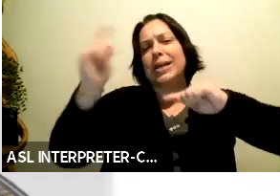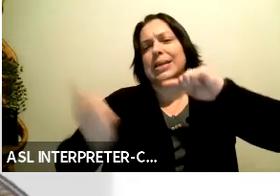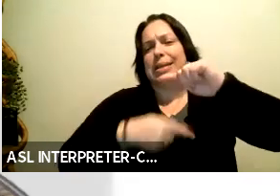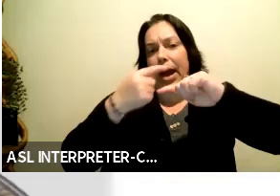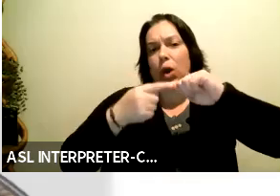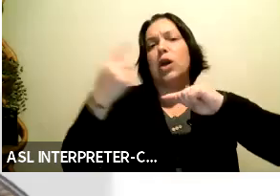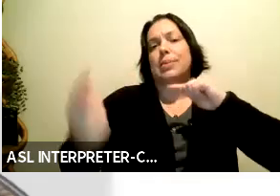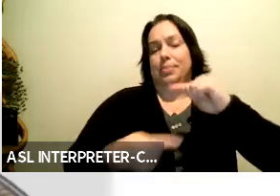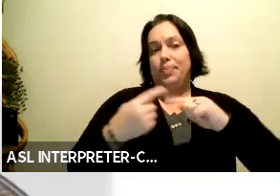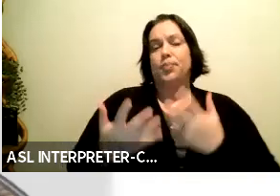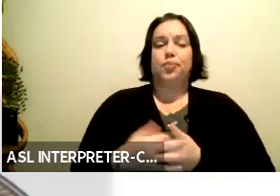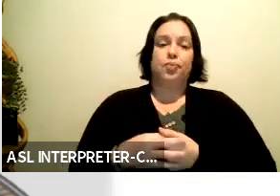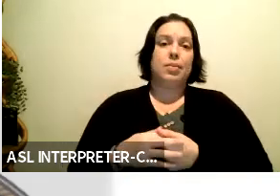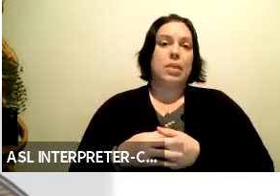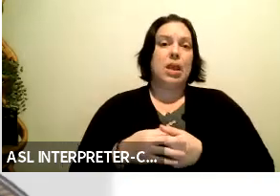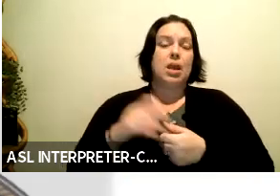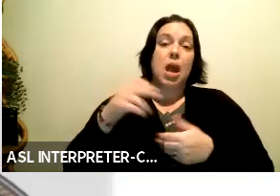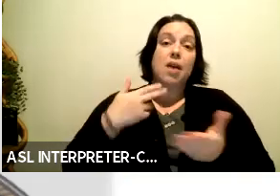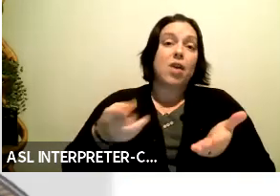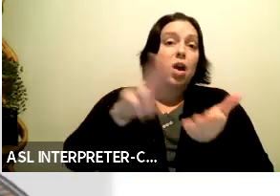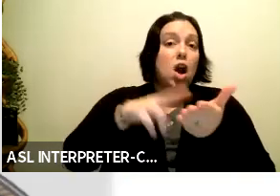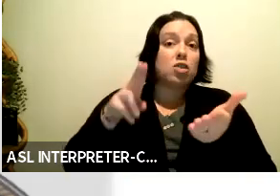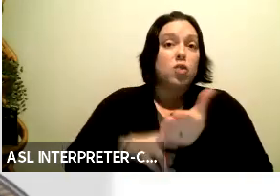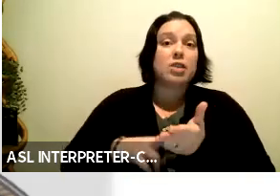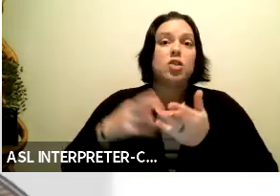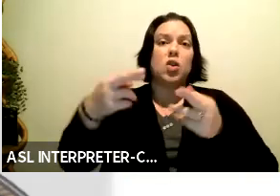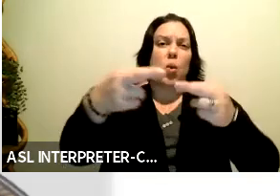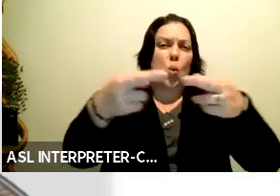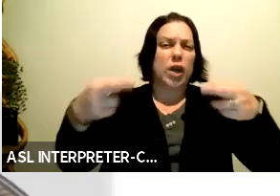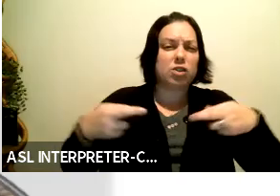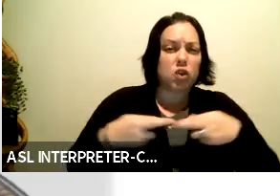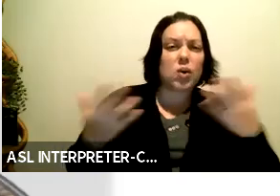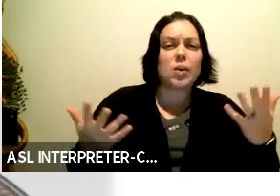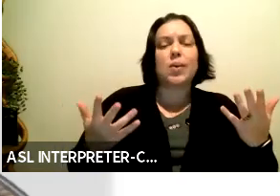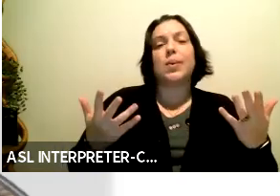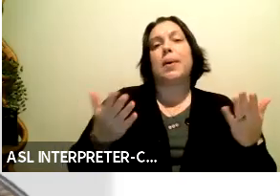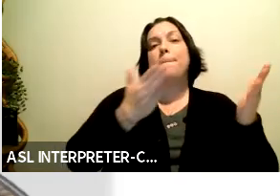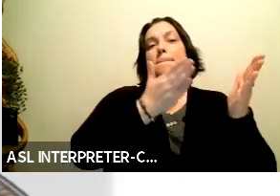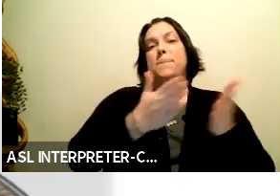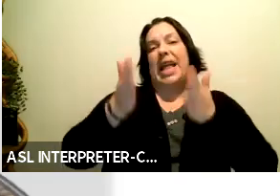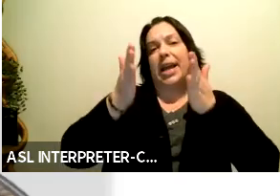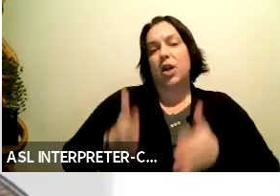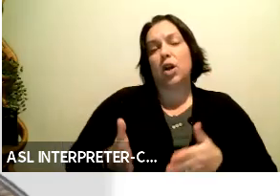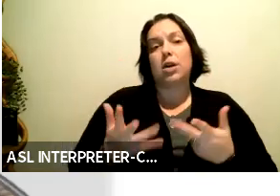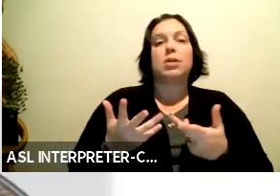of contracted regional access and functional needs planners and expected deliverables for